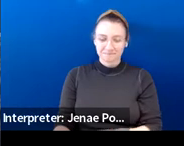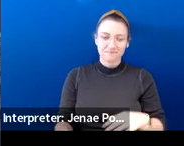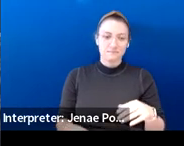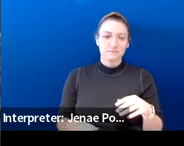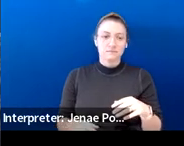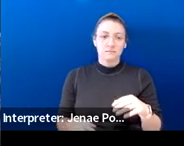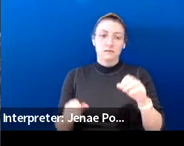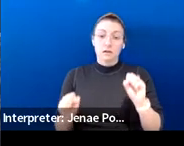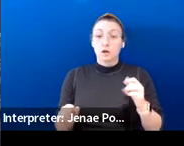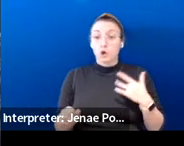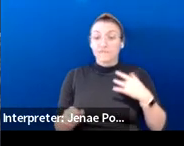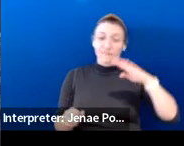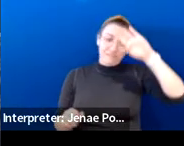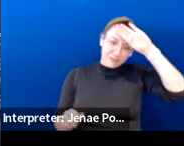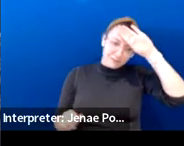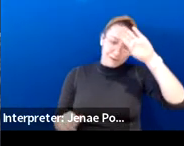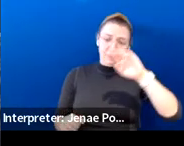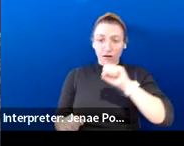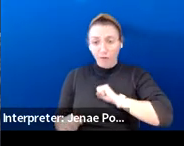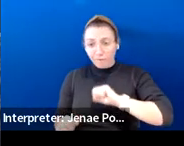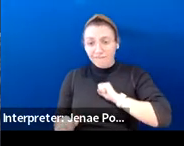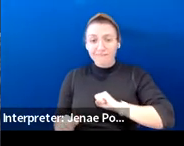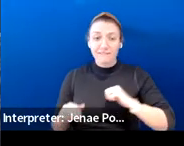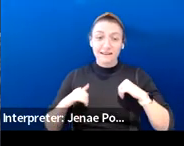cough, tiredness, muscle aches, throat, headache.